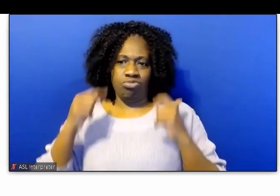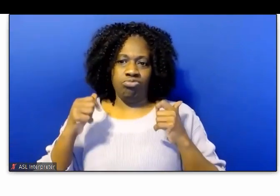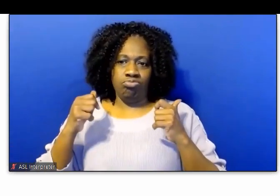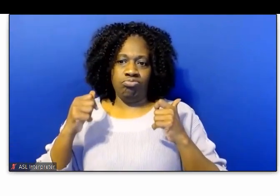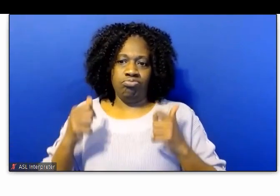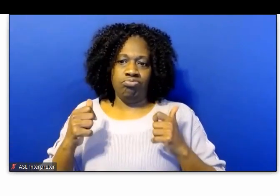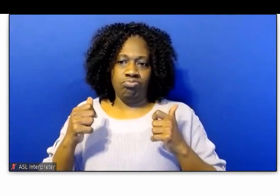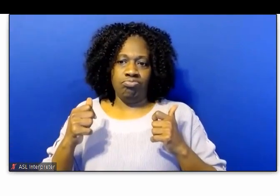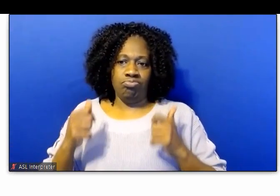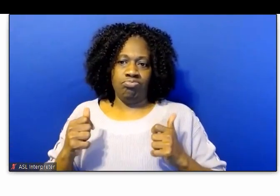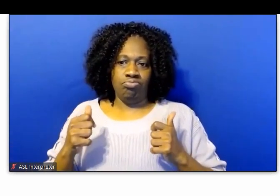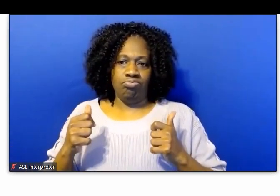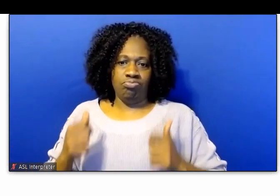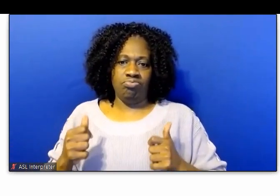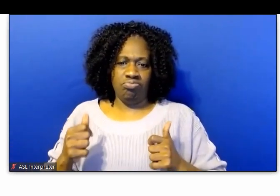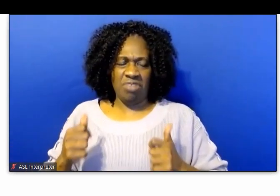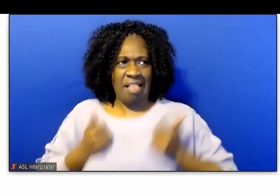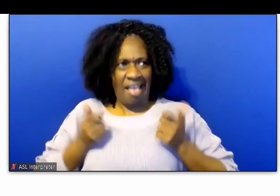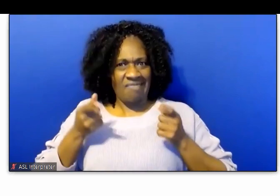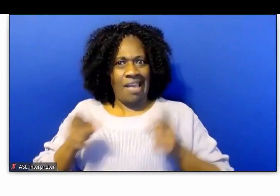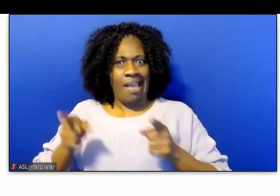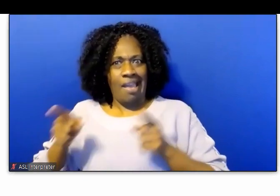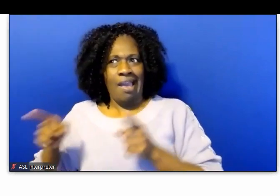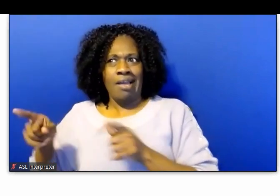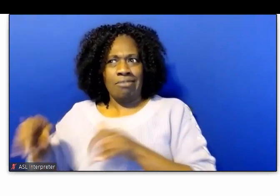or life occurrences. as you age.